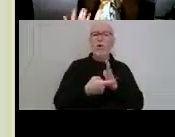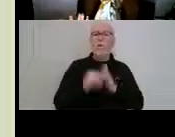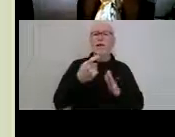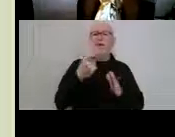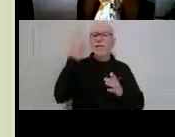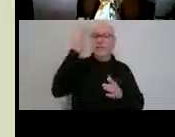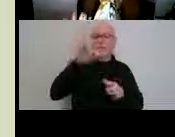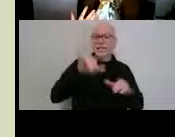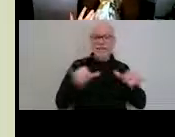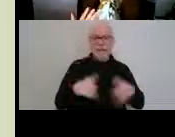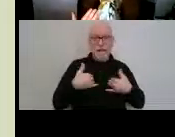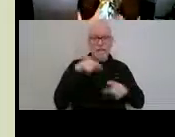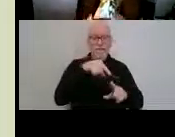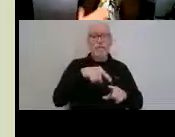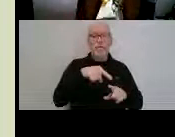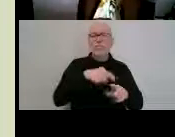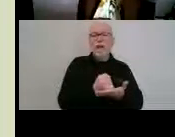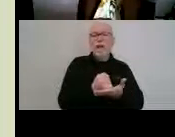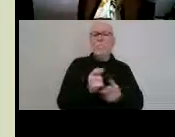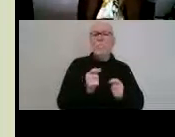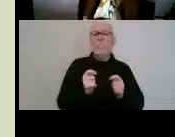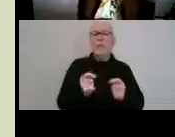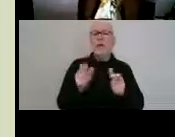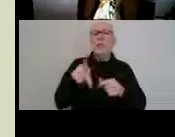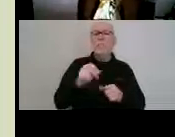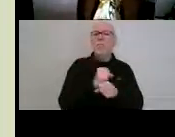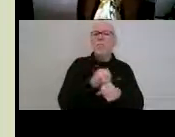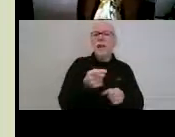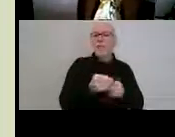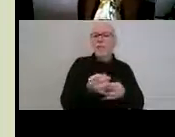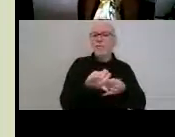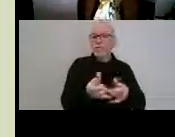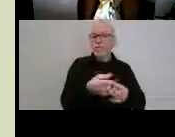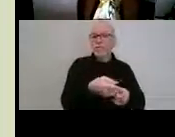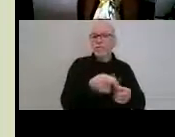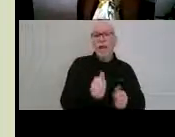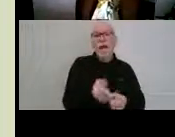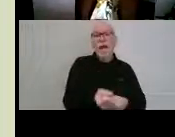that are there to help speed things up and make them more efficient, can cause problems